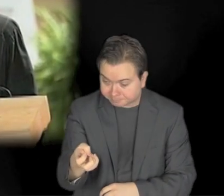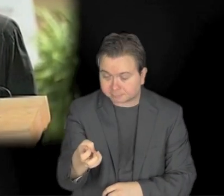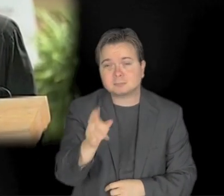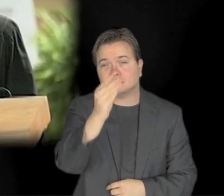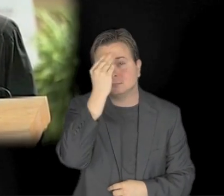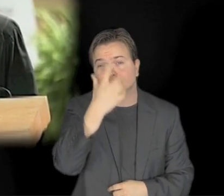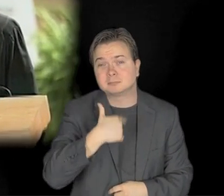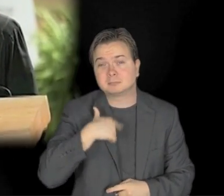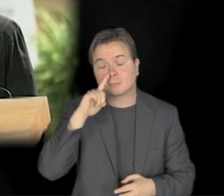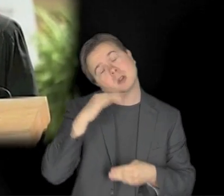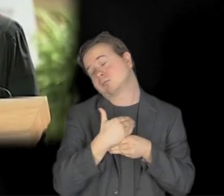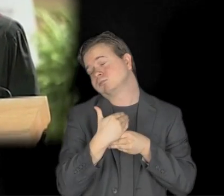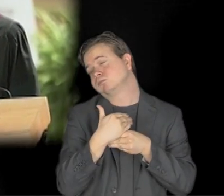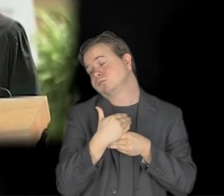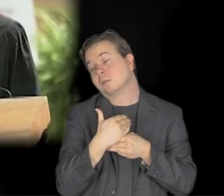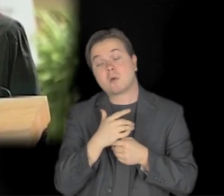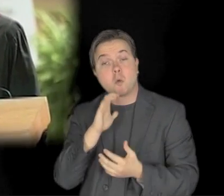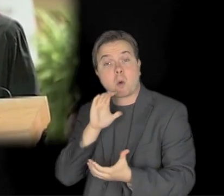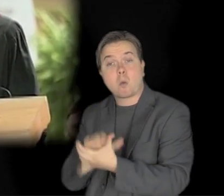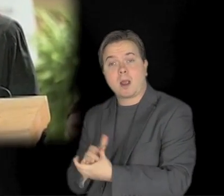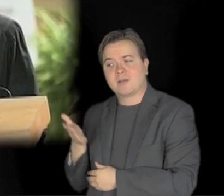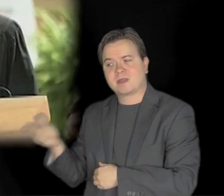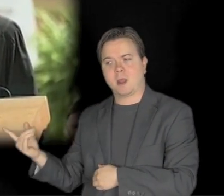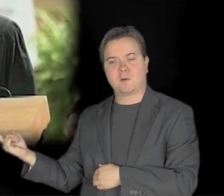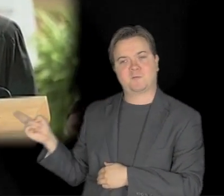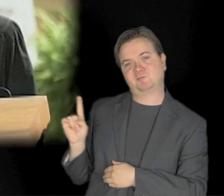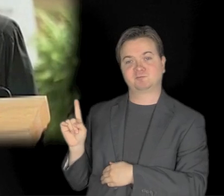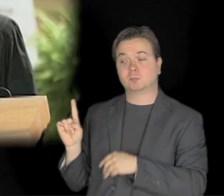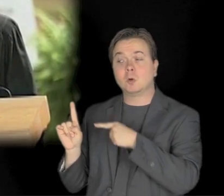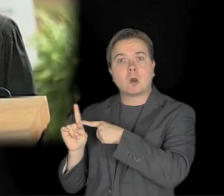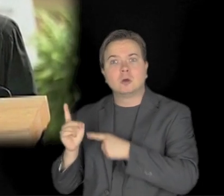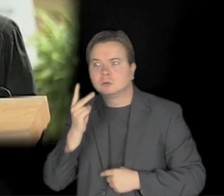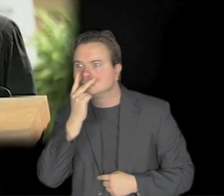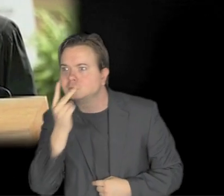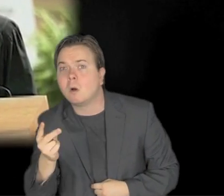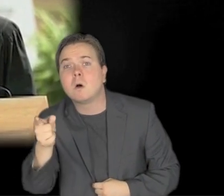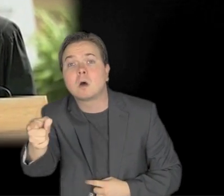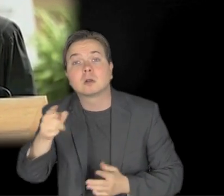I was sedated, but my wife, who was there, told me that when they viewed the cells under